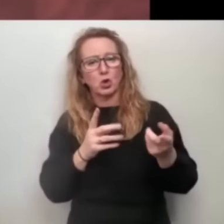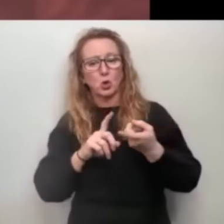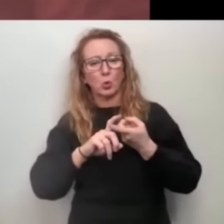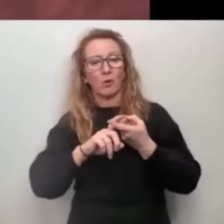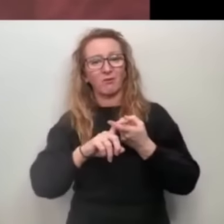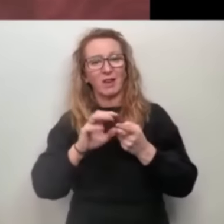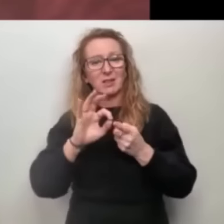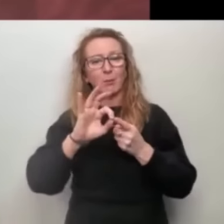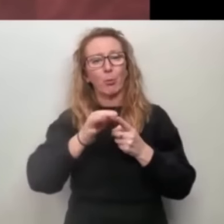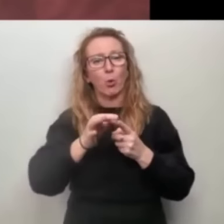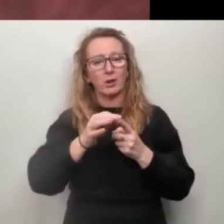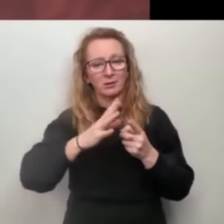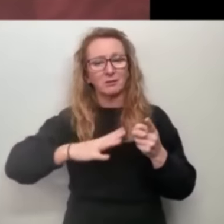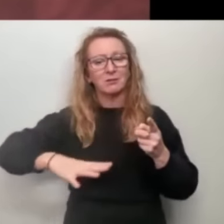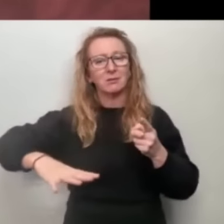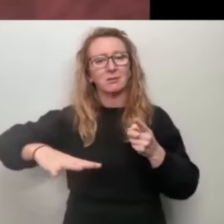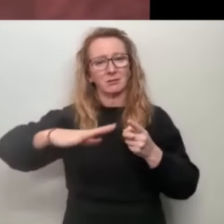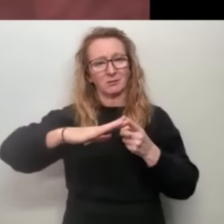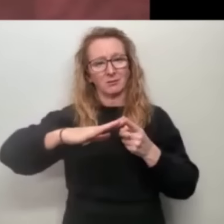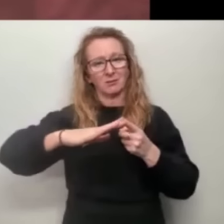around which the rest of the narrative is built.